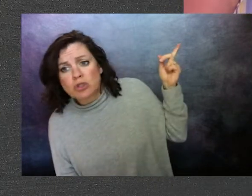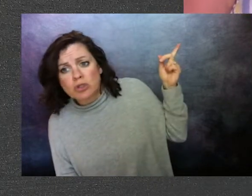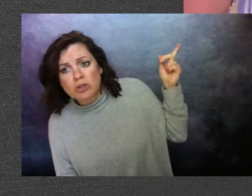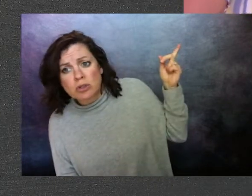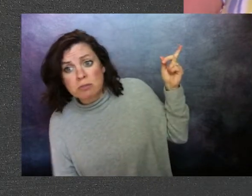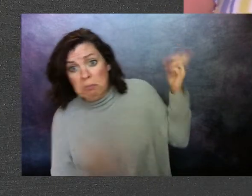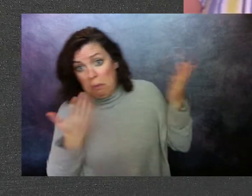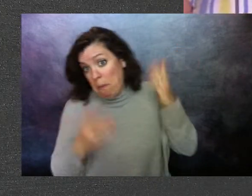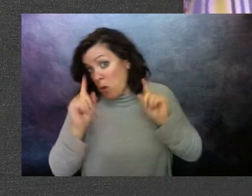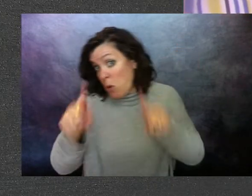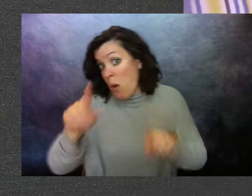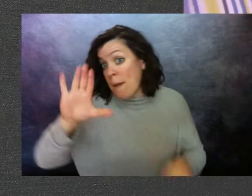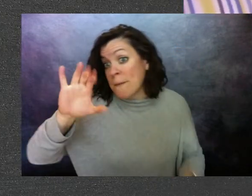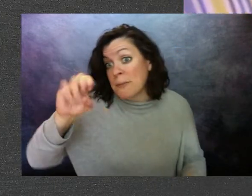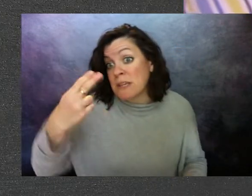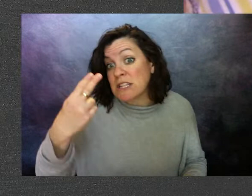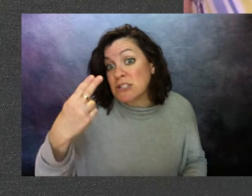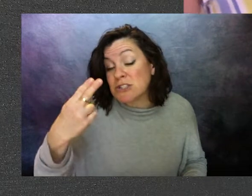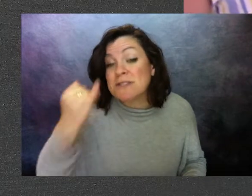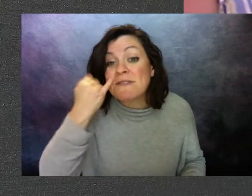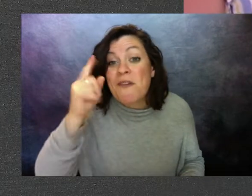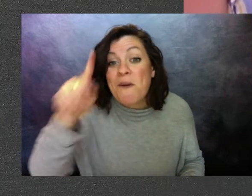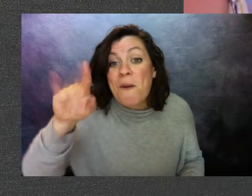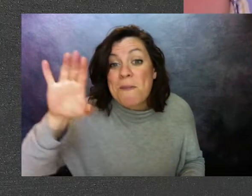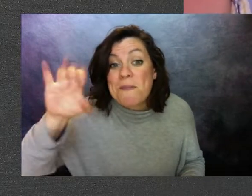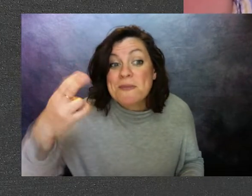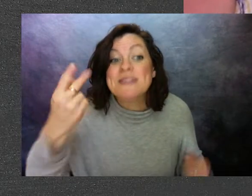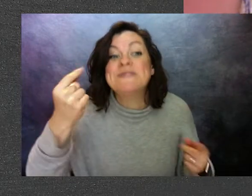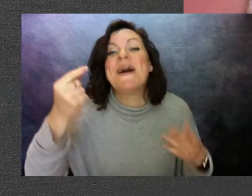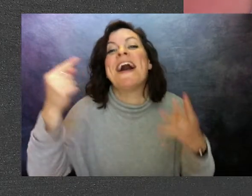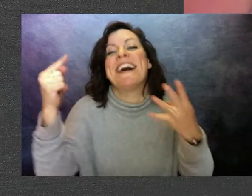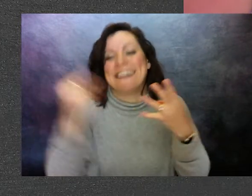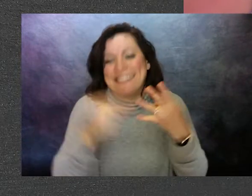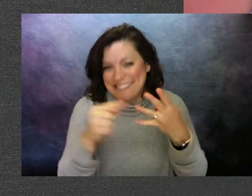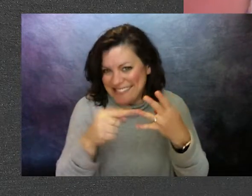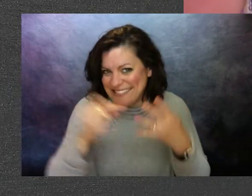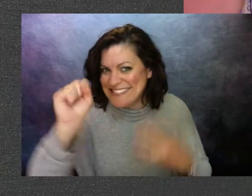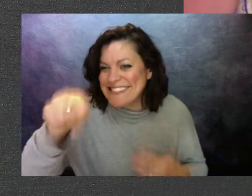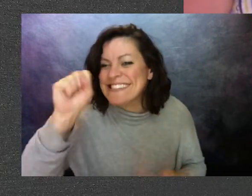If you're going to the beach, it is definitely the summertime.